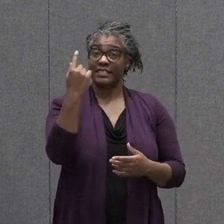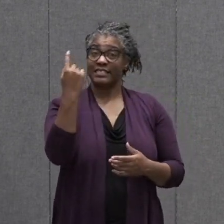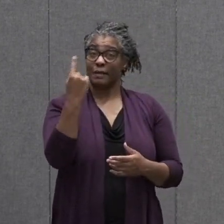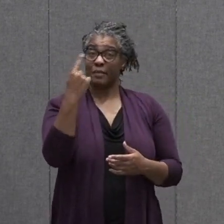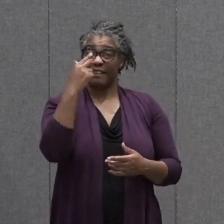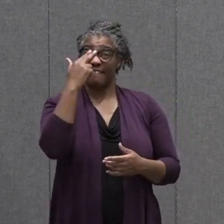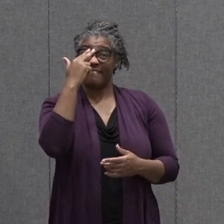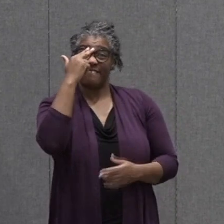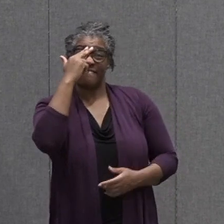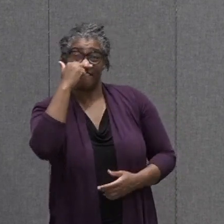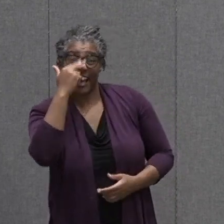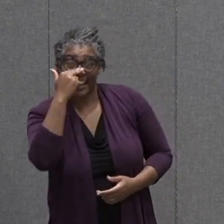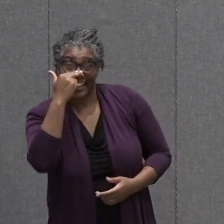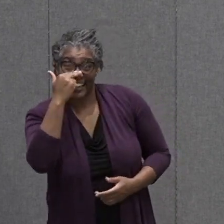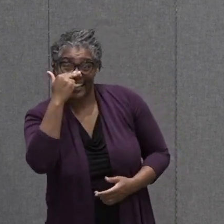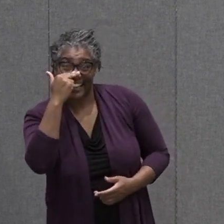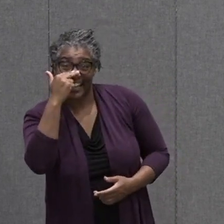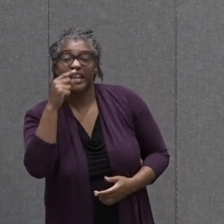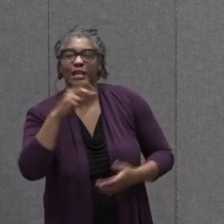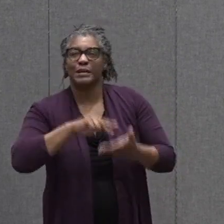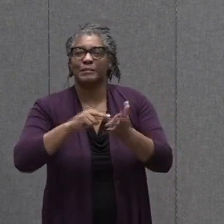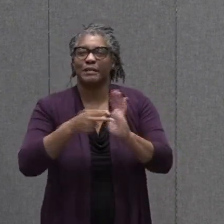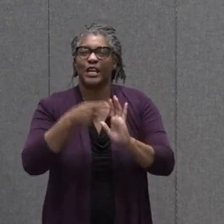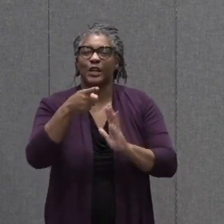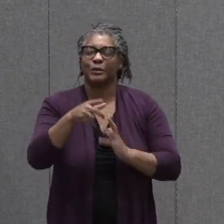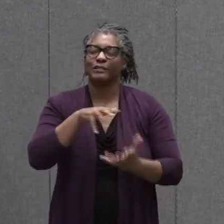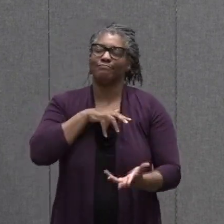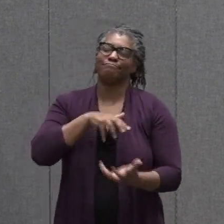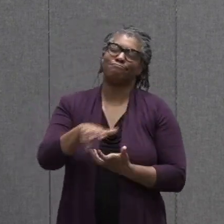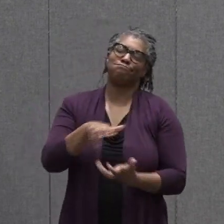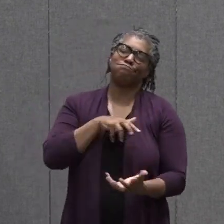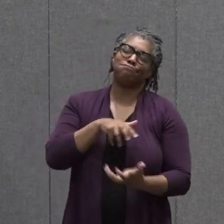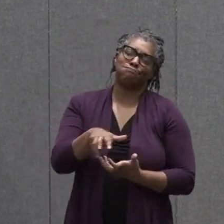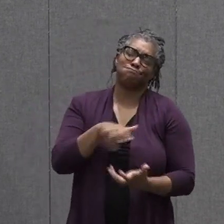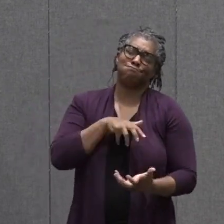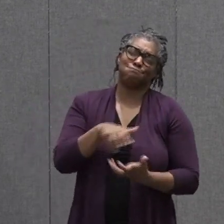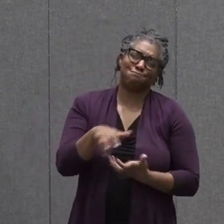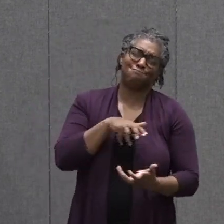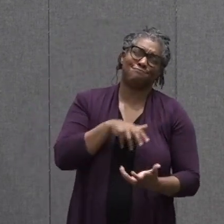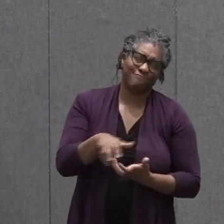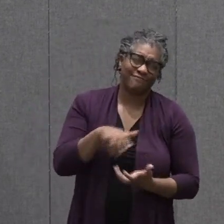He was laughing because he thought things were really funny. I would love to have a friend